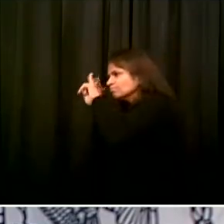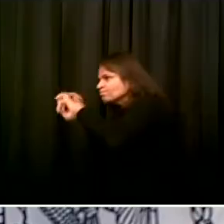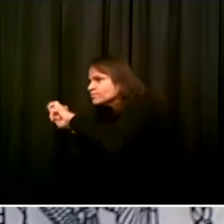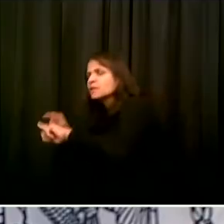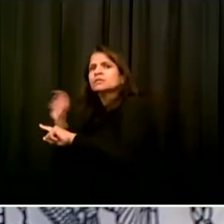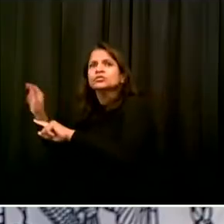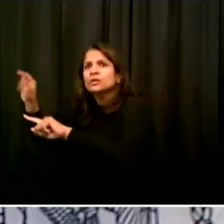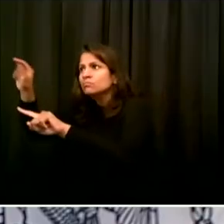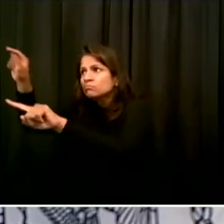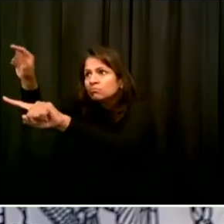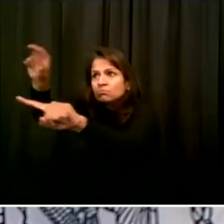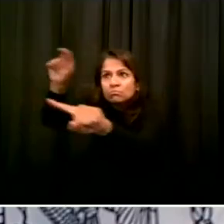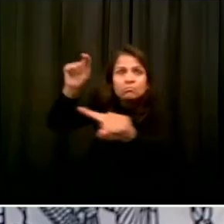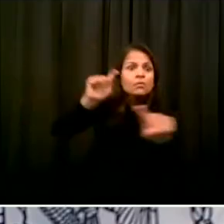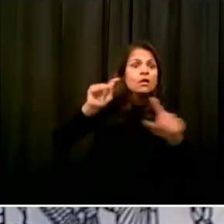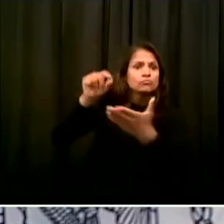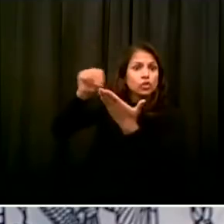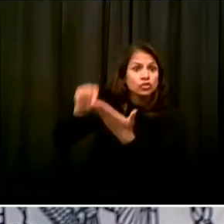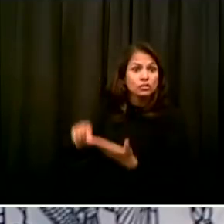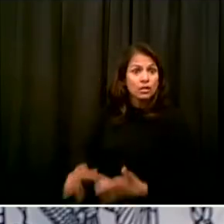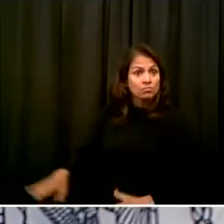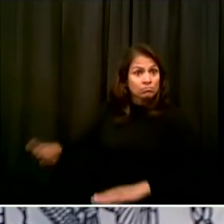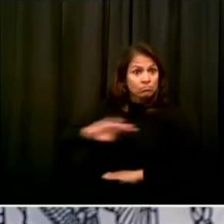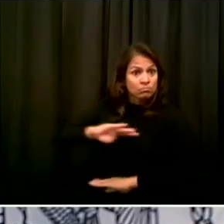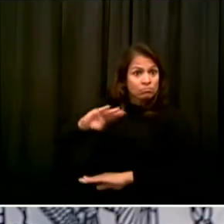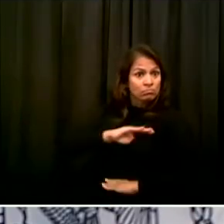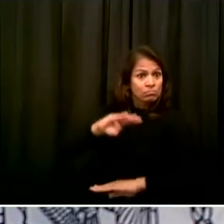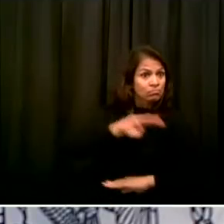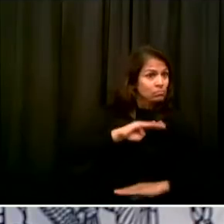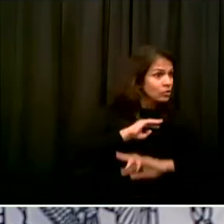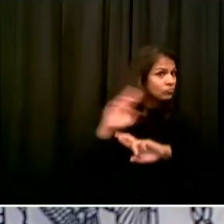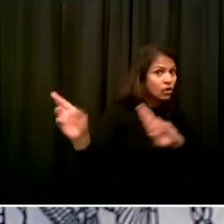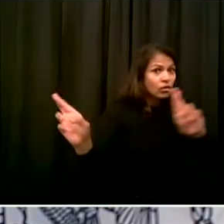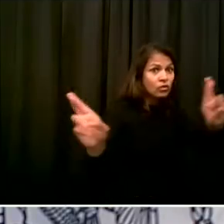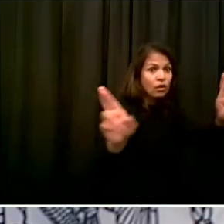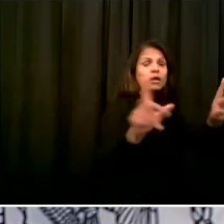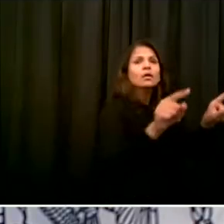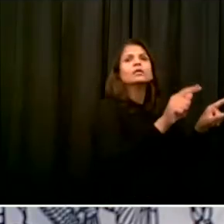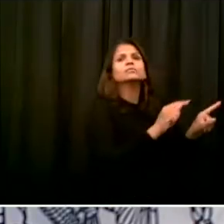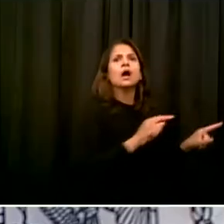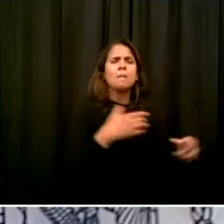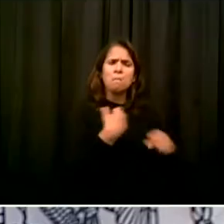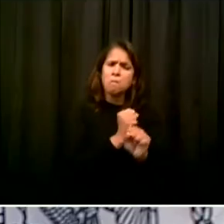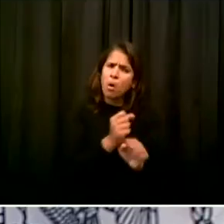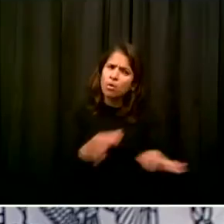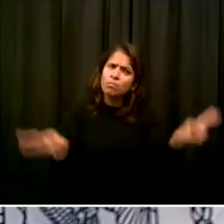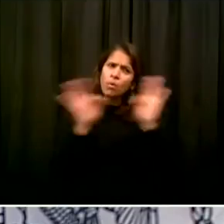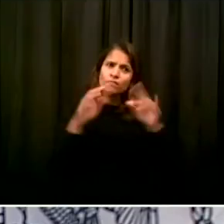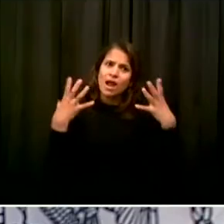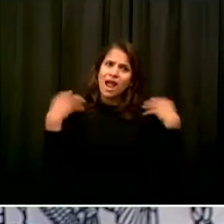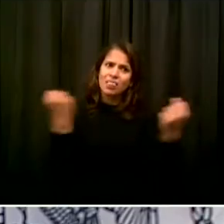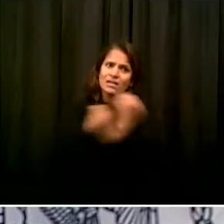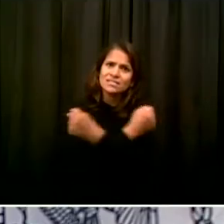SPACES TO MAKE SURE